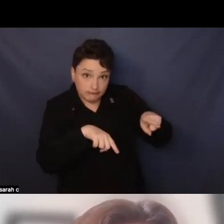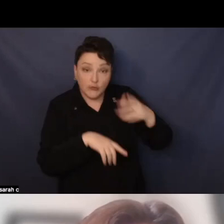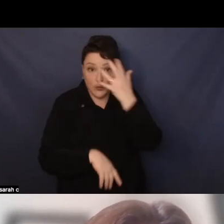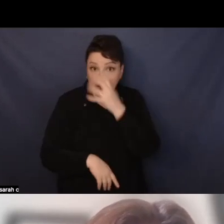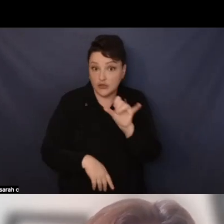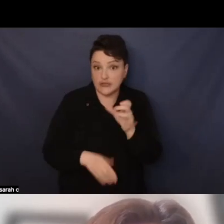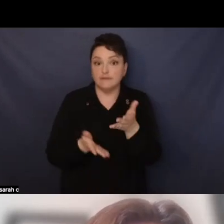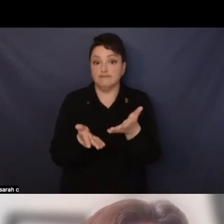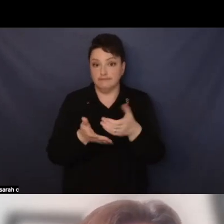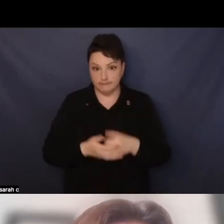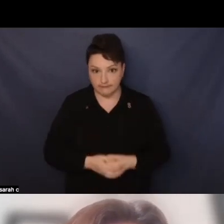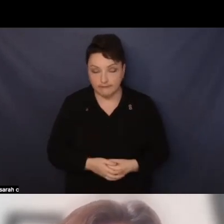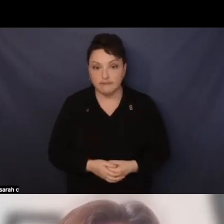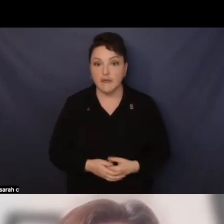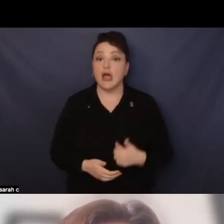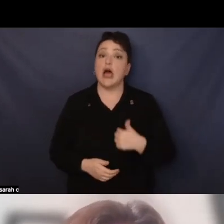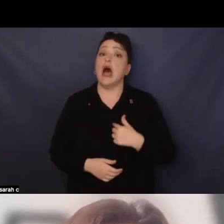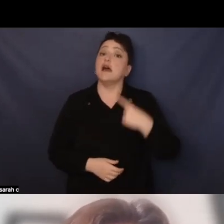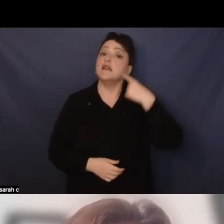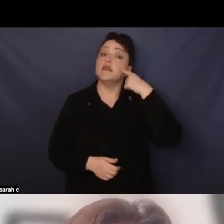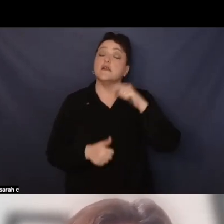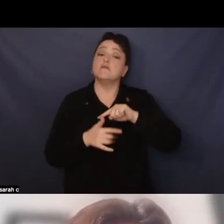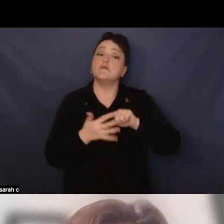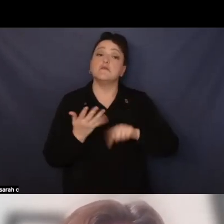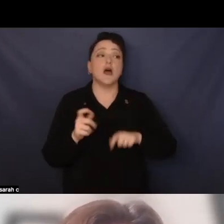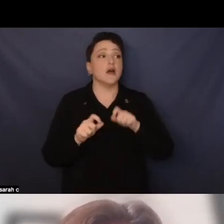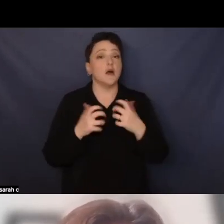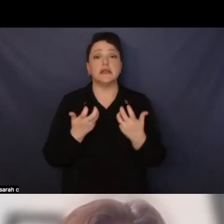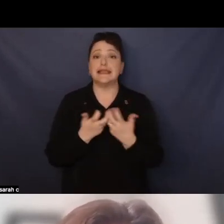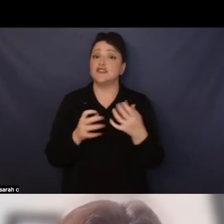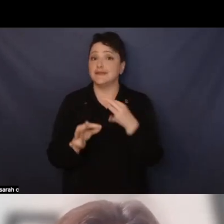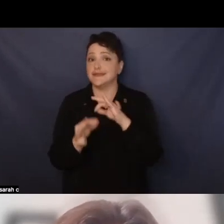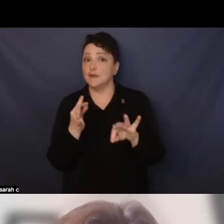the accommodations that I have identified are the simplest and most feasible ways for the healthcare